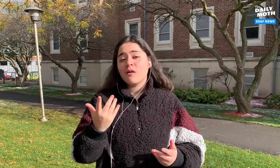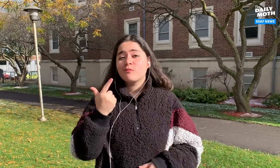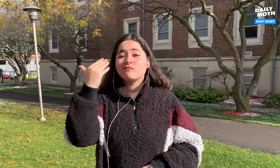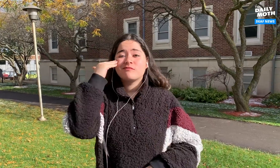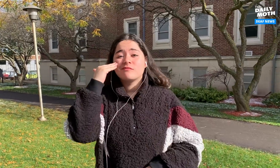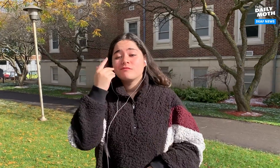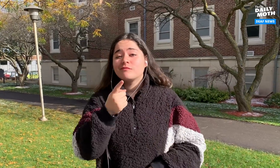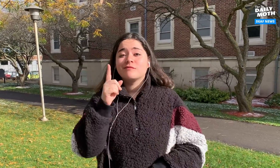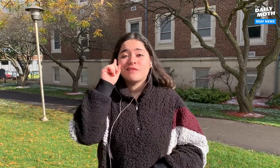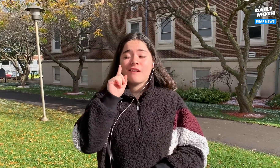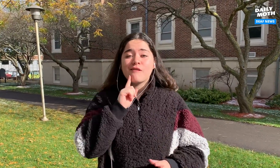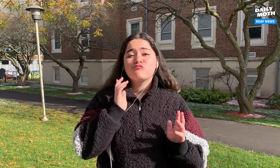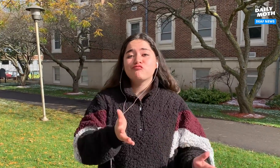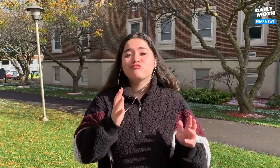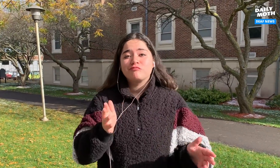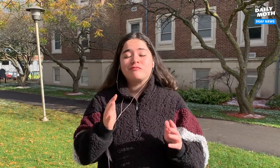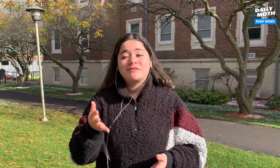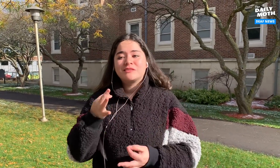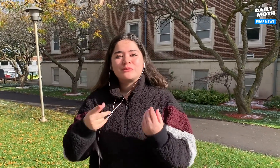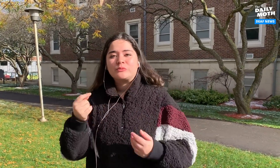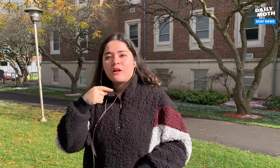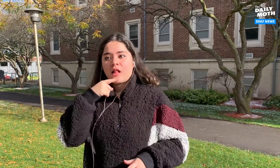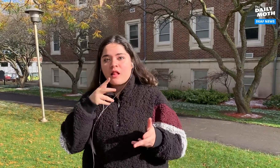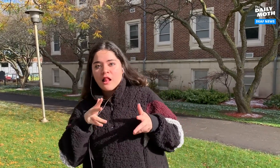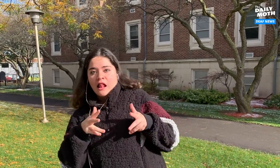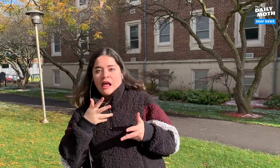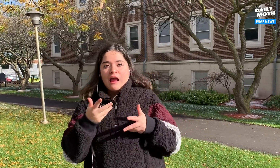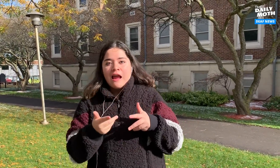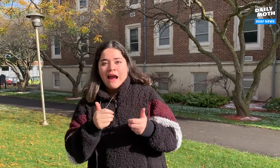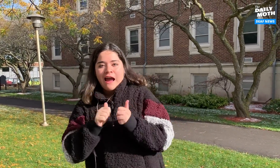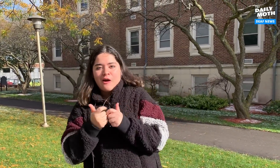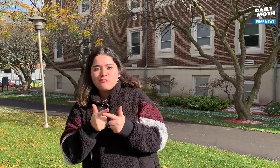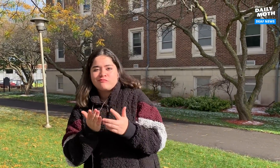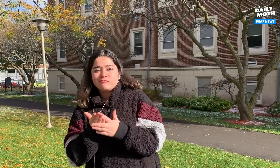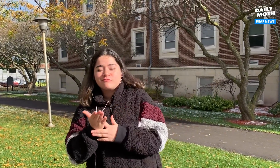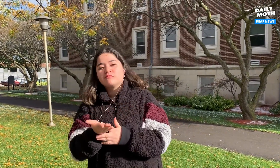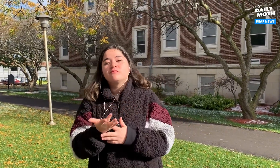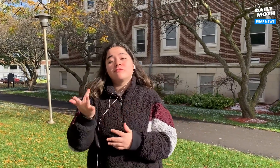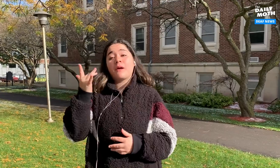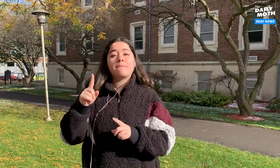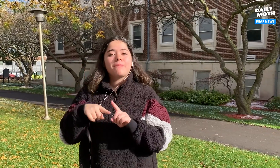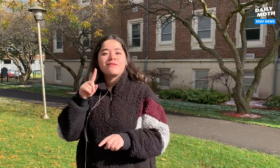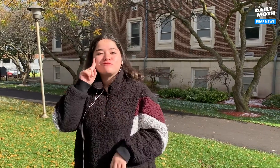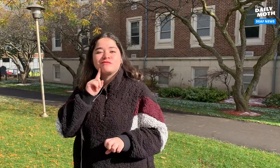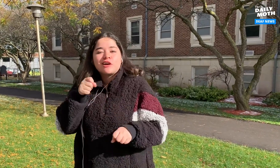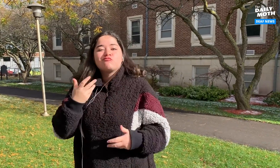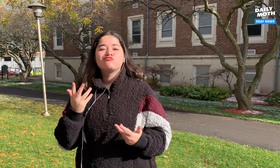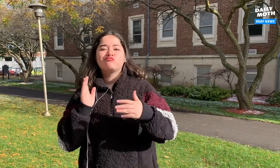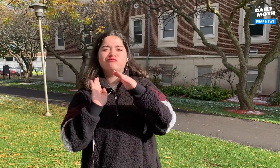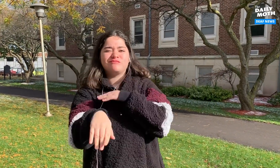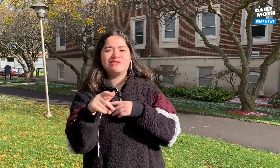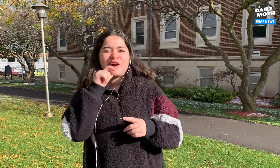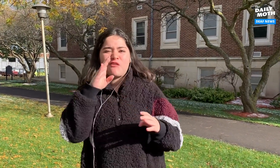Know when deaf people are talking with each other and hearing people are unsure how to walk past the conversation. Deaf people would just walk right by